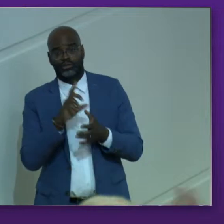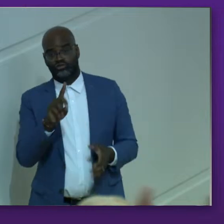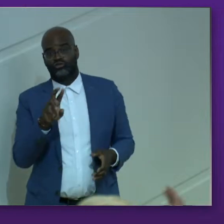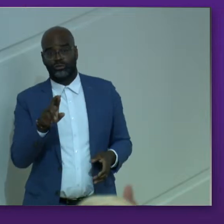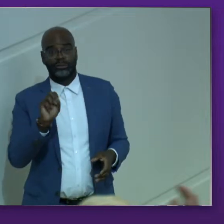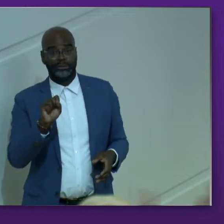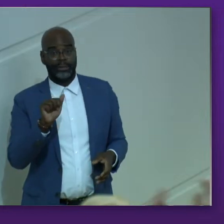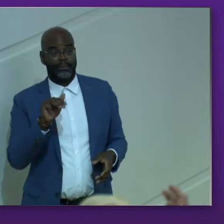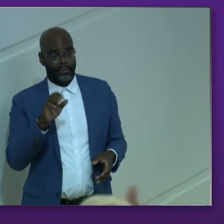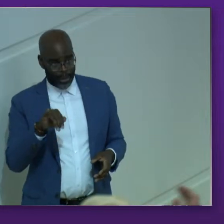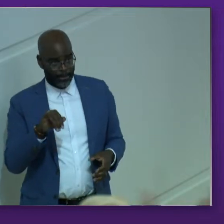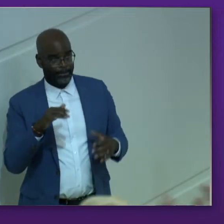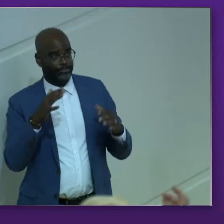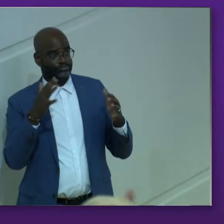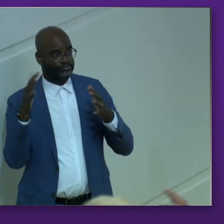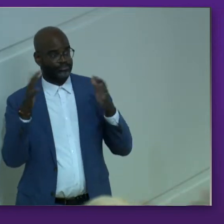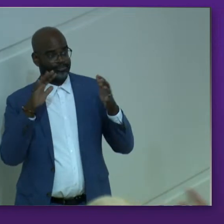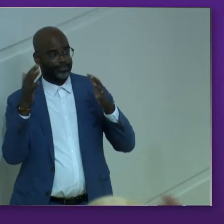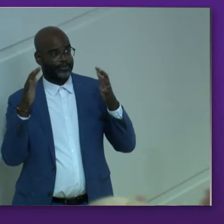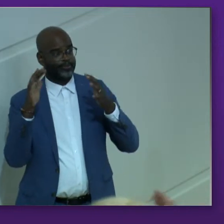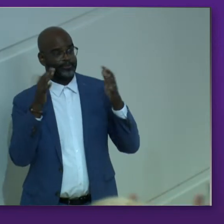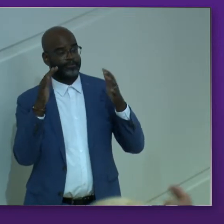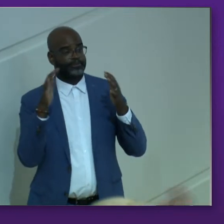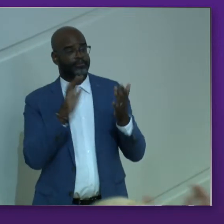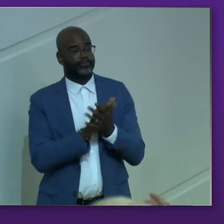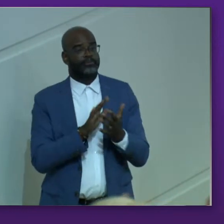YEAR CONGRATULATIONS.